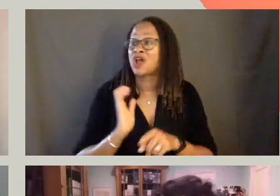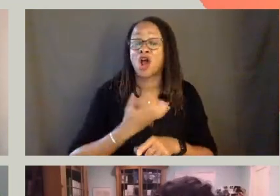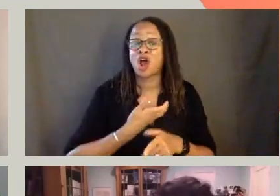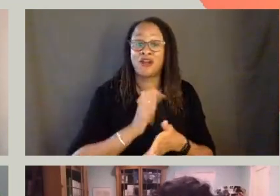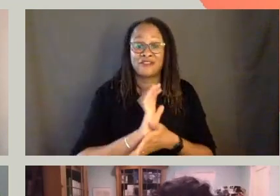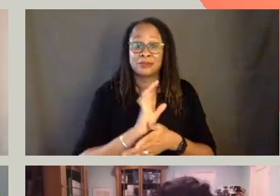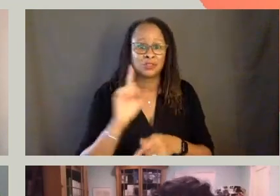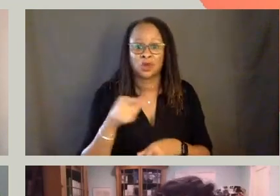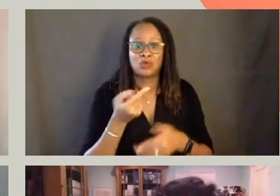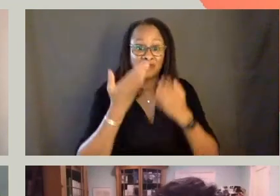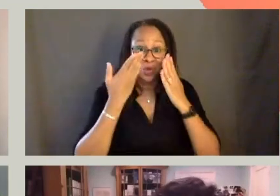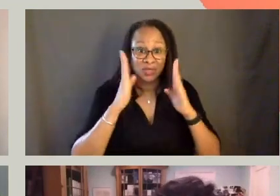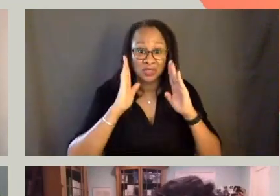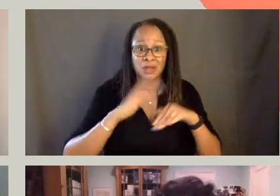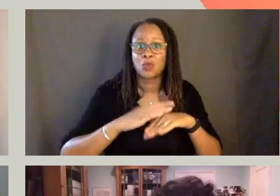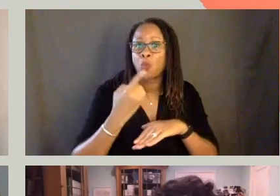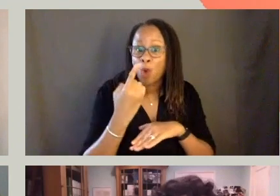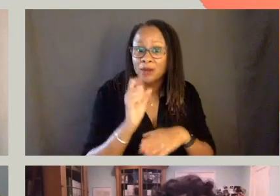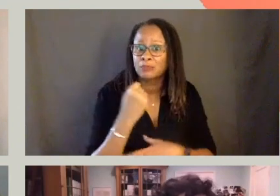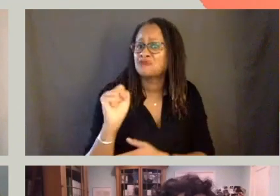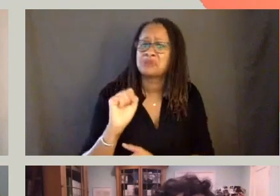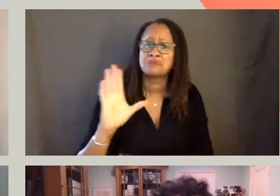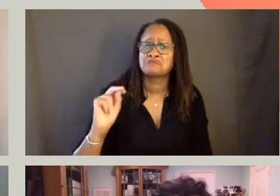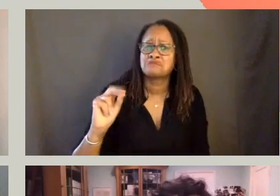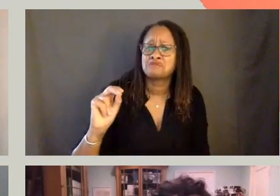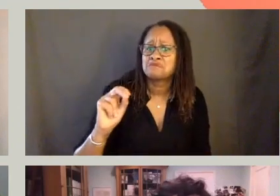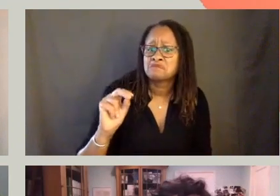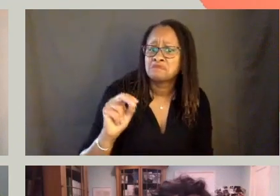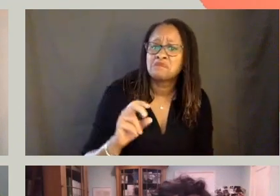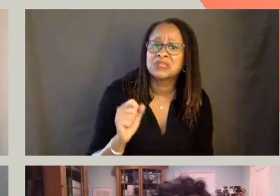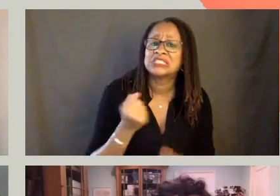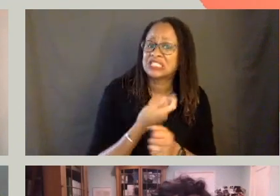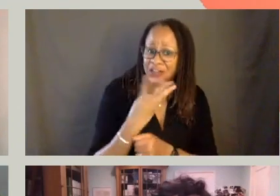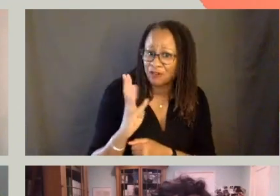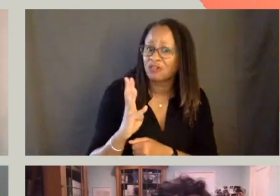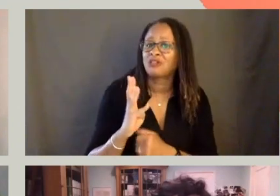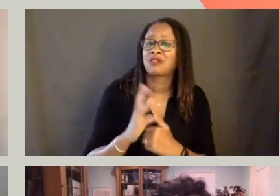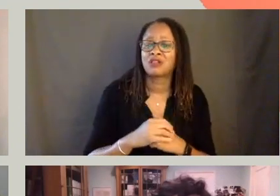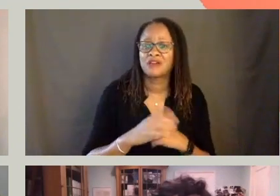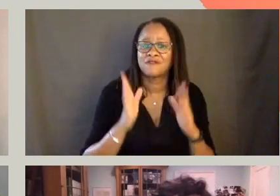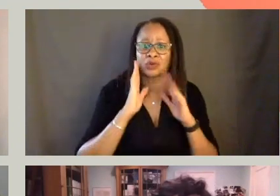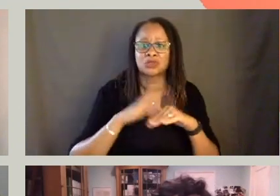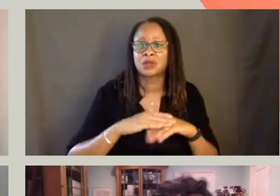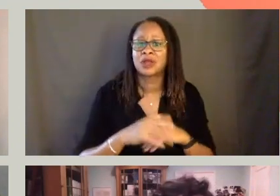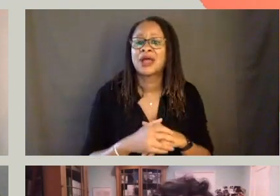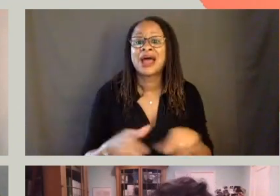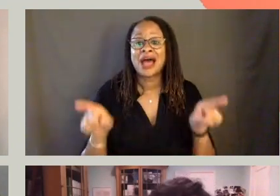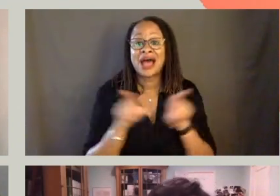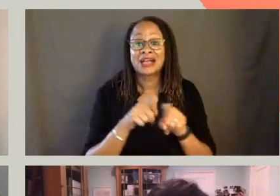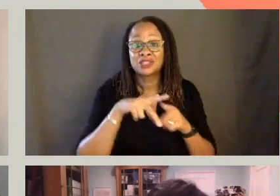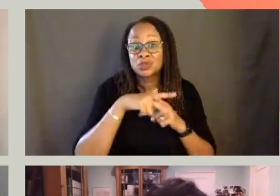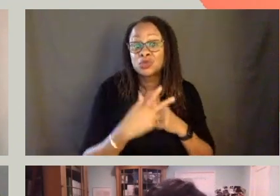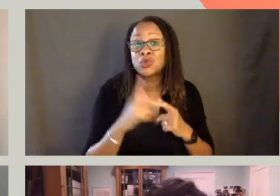about any one of them, right? And so, as a tool for that movement to then use afterwards,